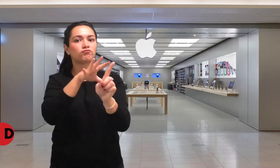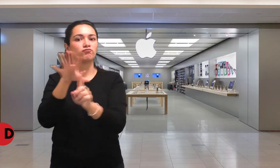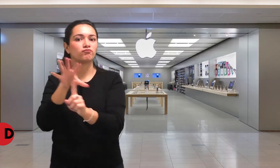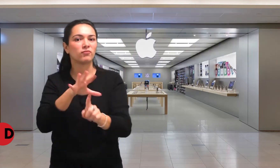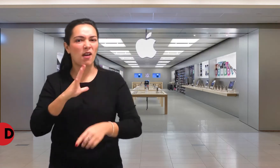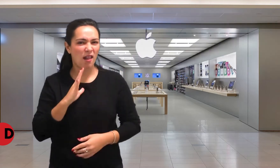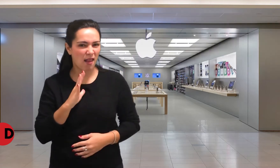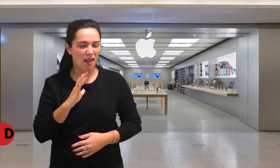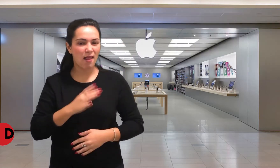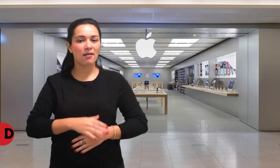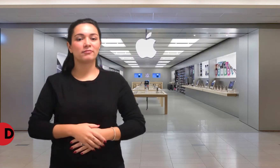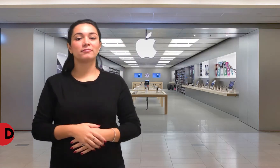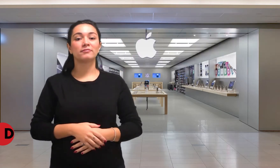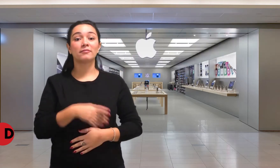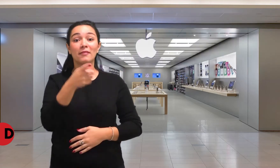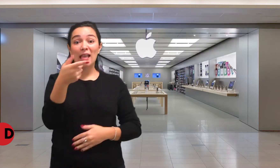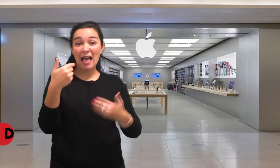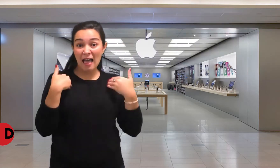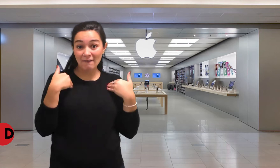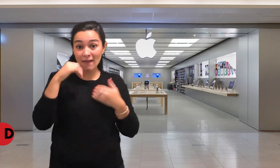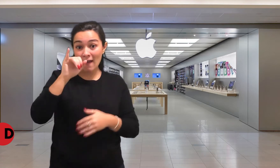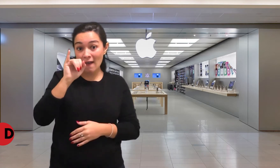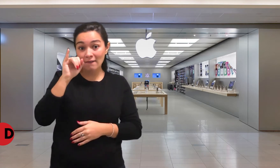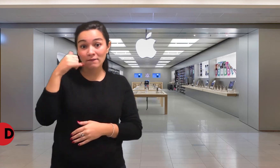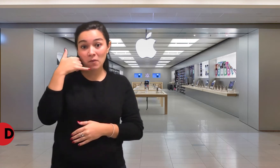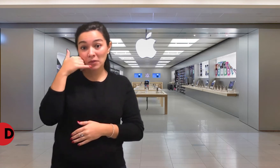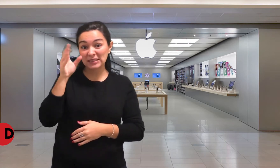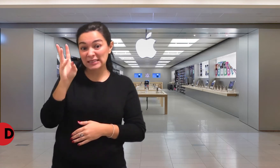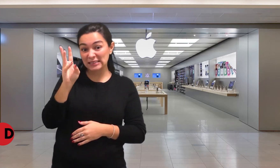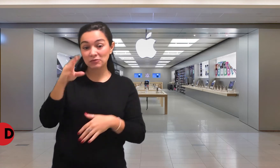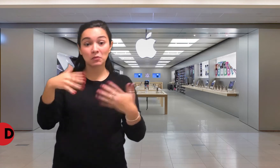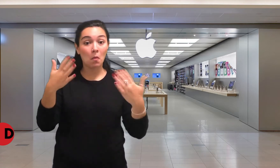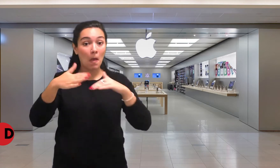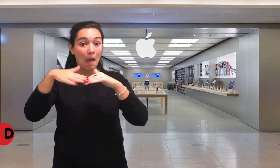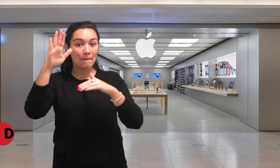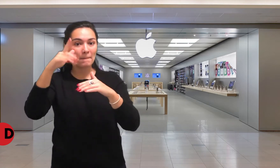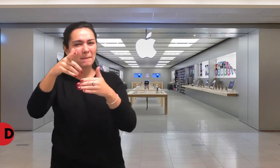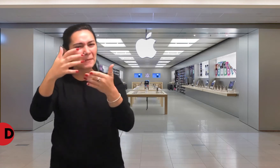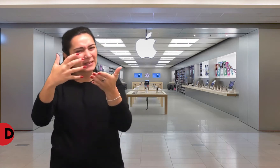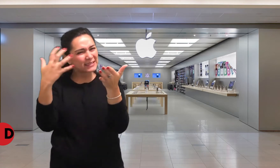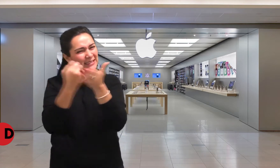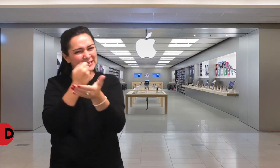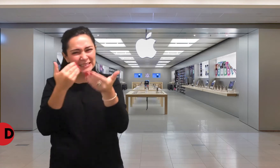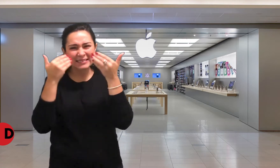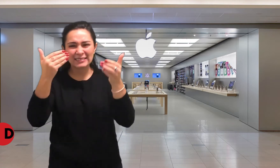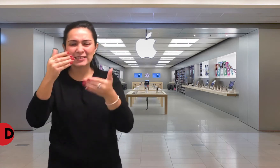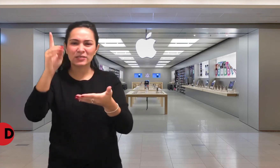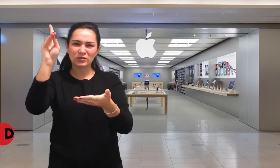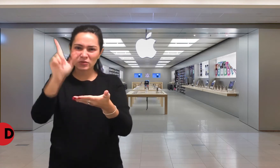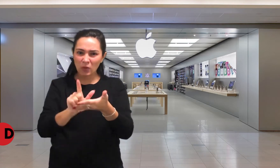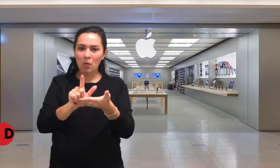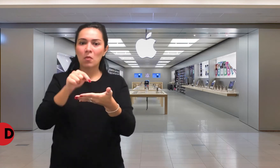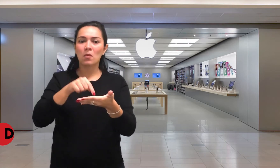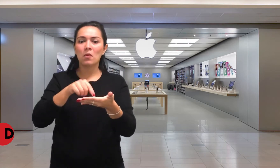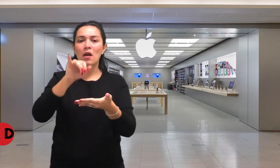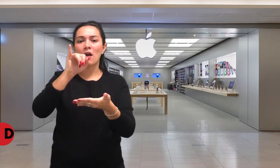the person signing in a Group FaceTime call! If you have an iPhone 6 and up,